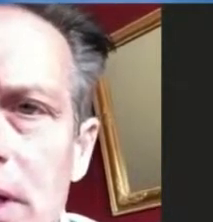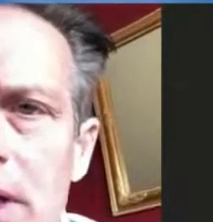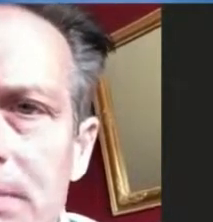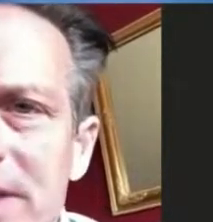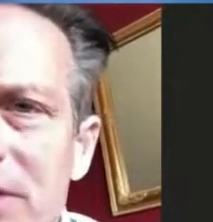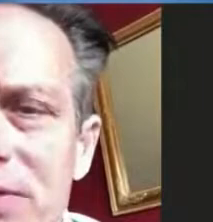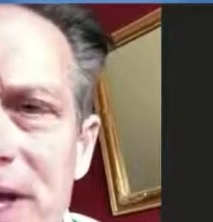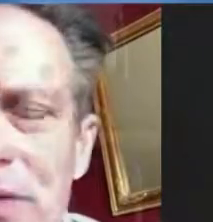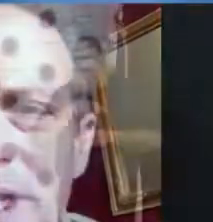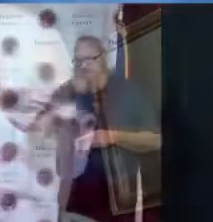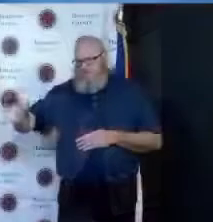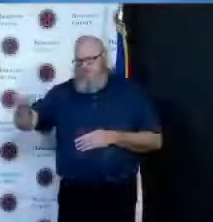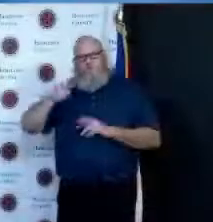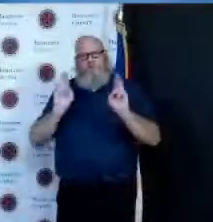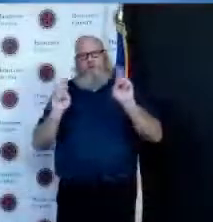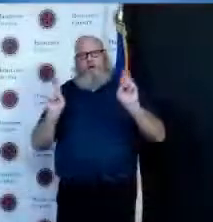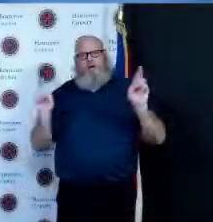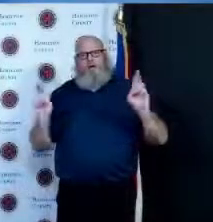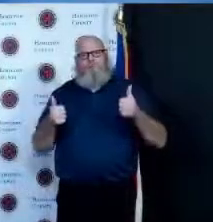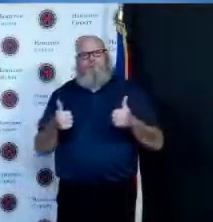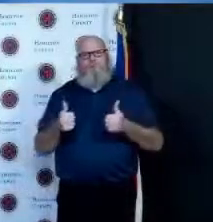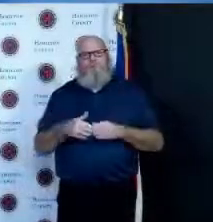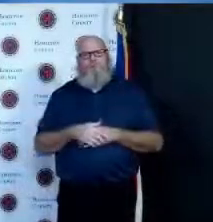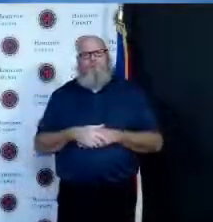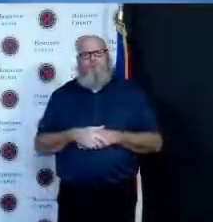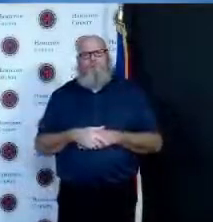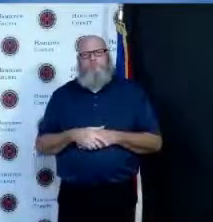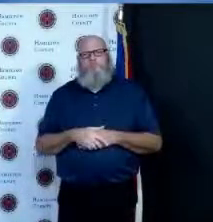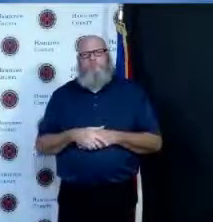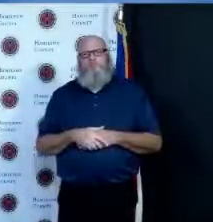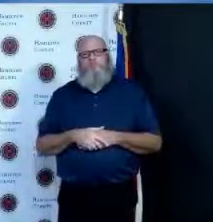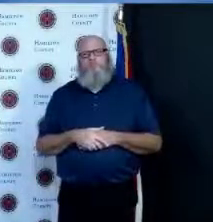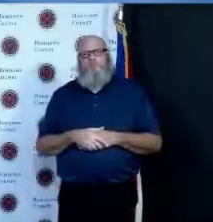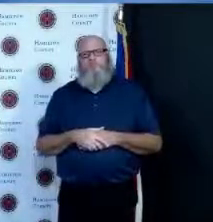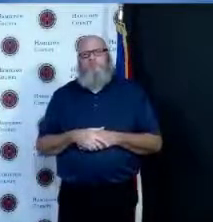the other thing I was asking about is this randomization how does that work is that a machine